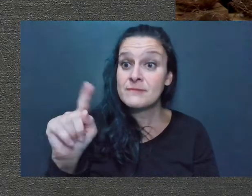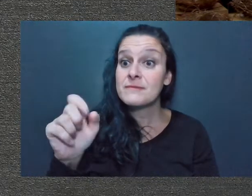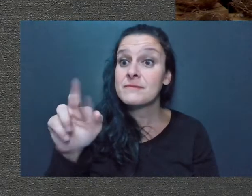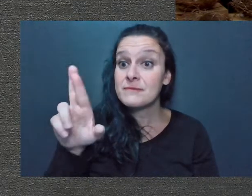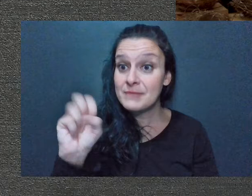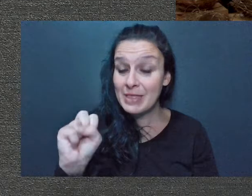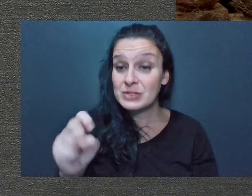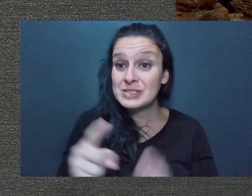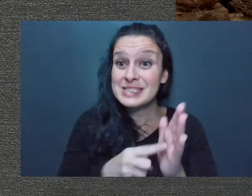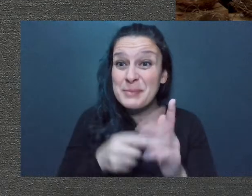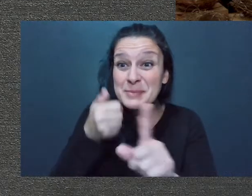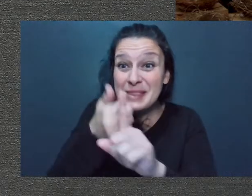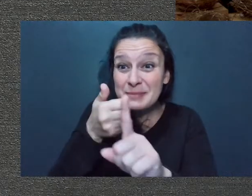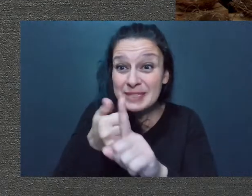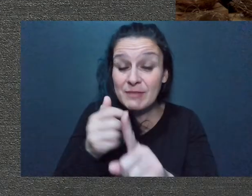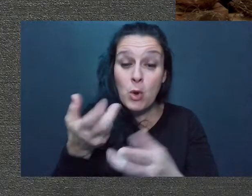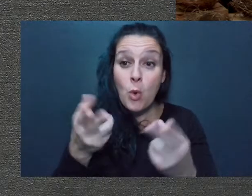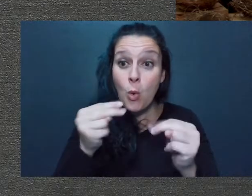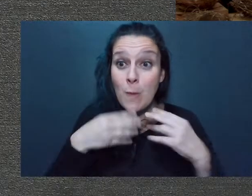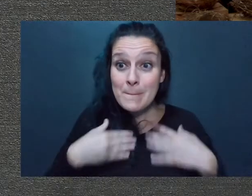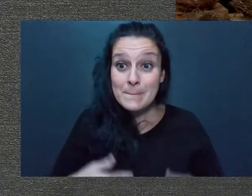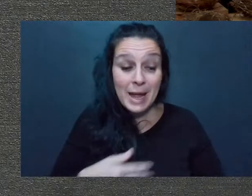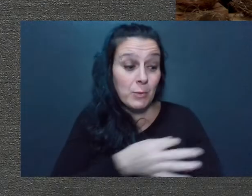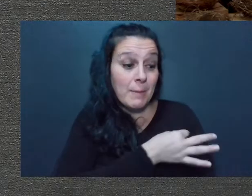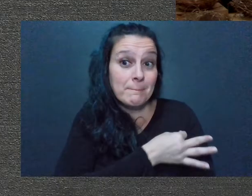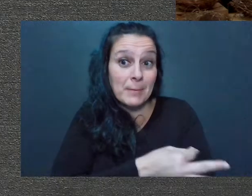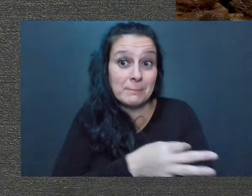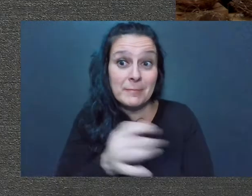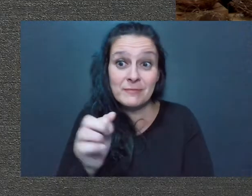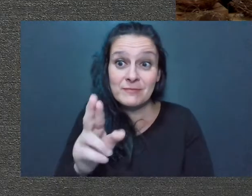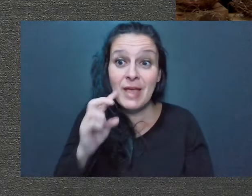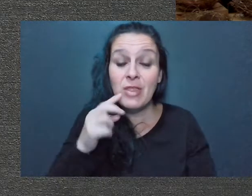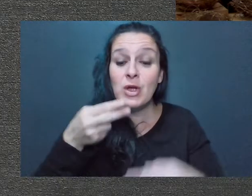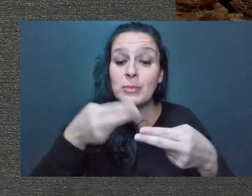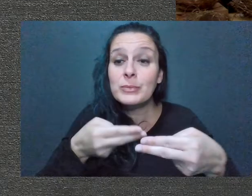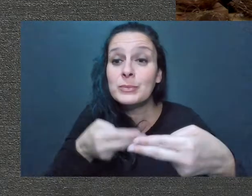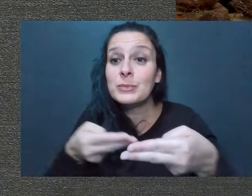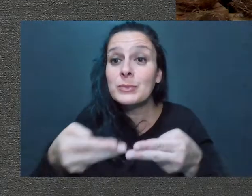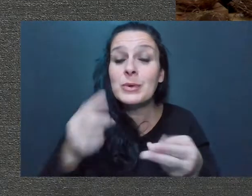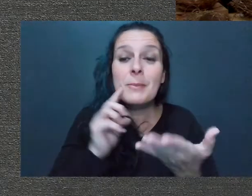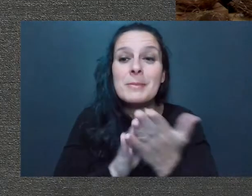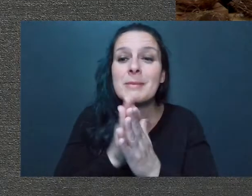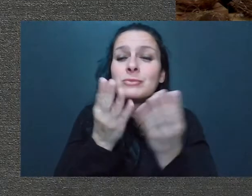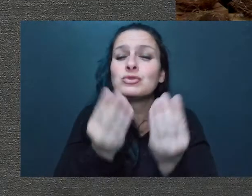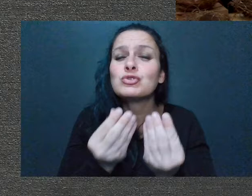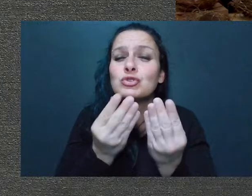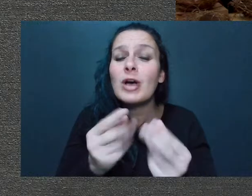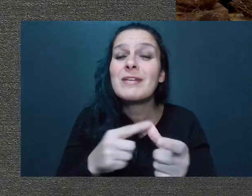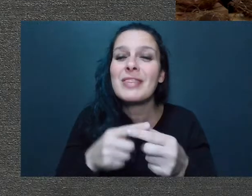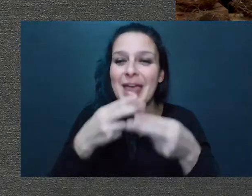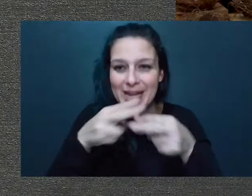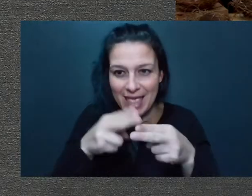sometimes they might take a feather off of their body to lay it down, to make it really soft in there before they put their eggs